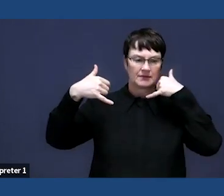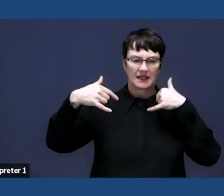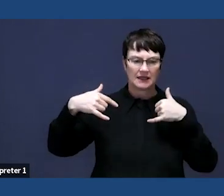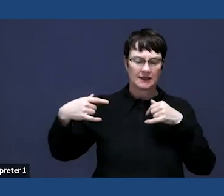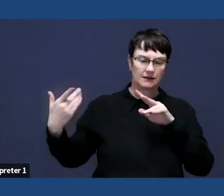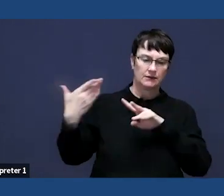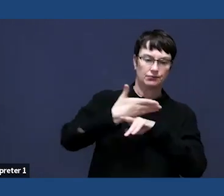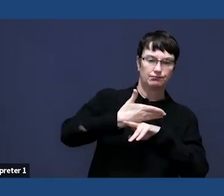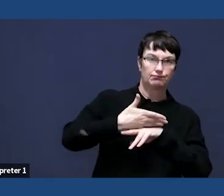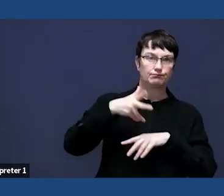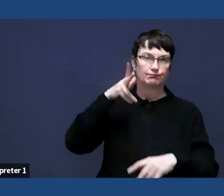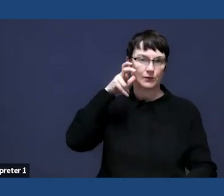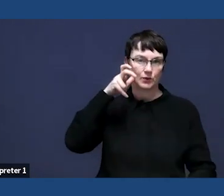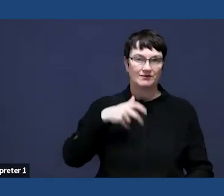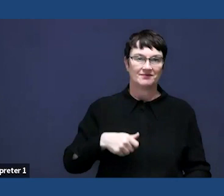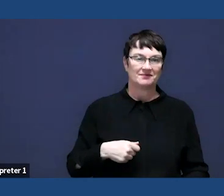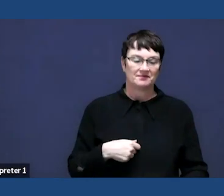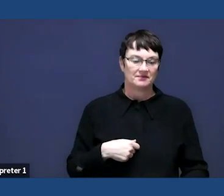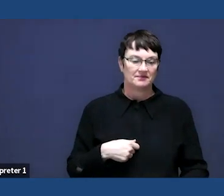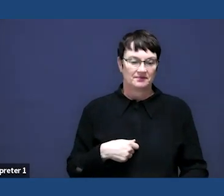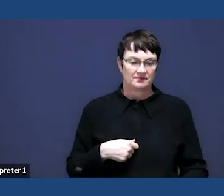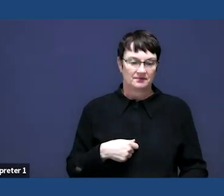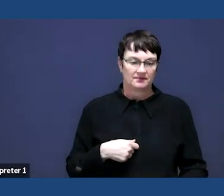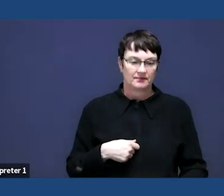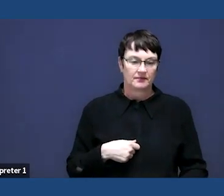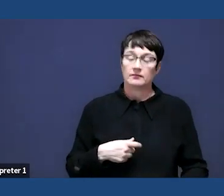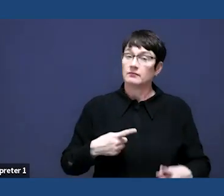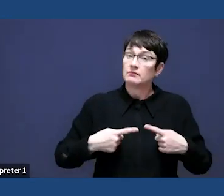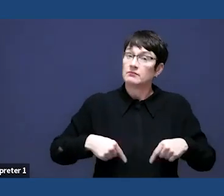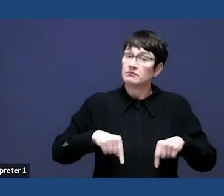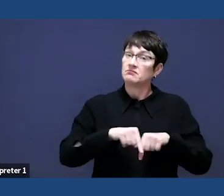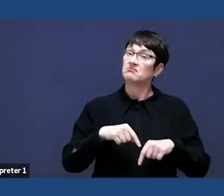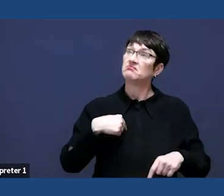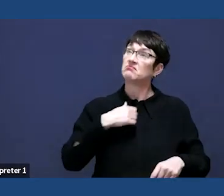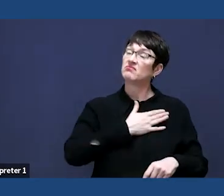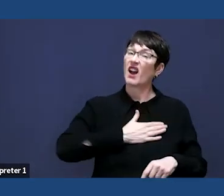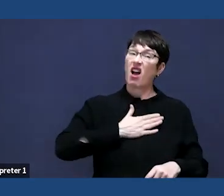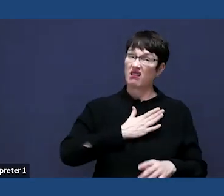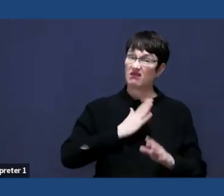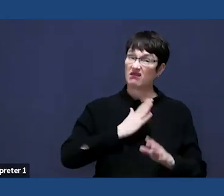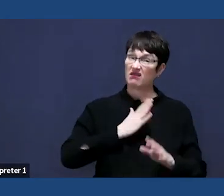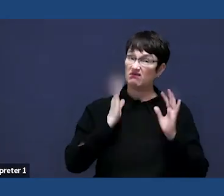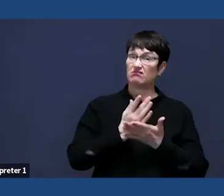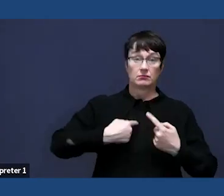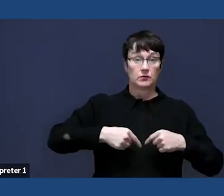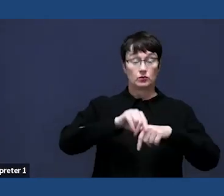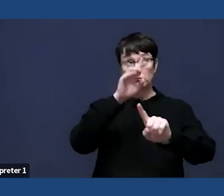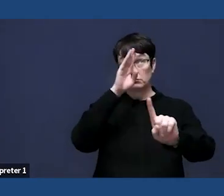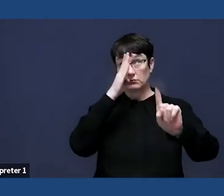in line with that objective as well, which is to make sure that the digital inclusion